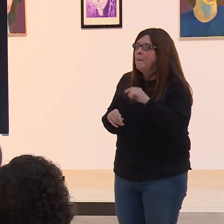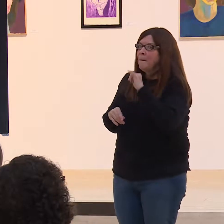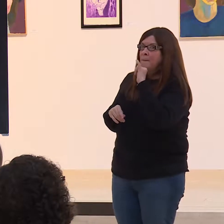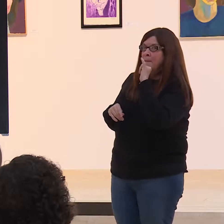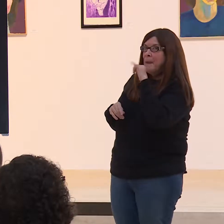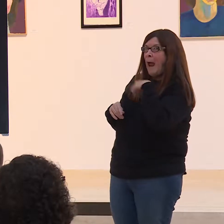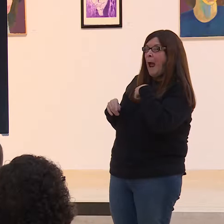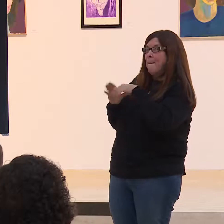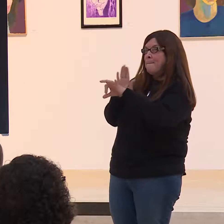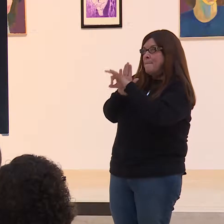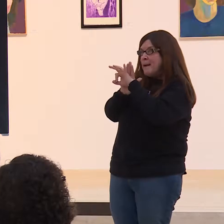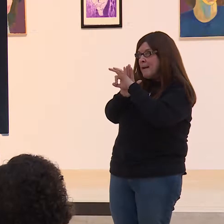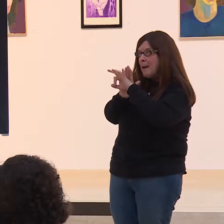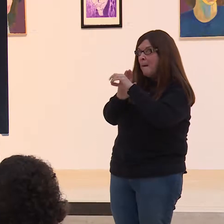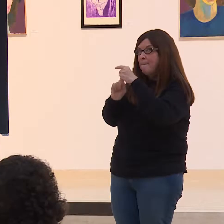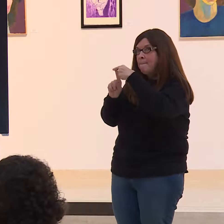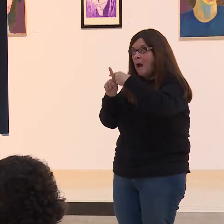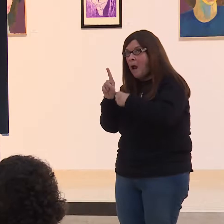but it is a challenge that I pose to myself.